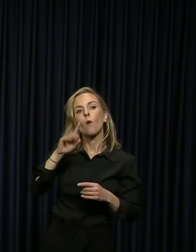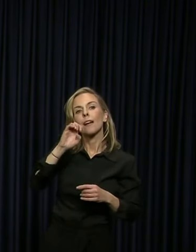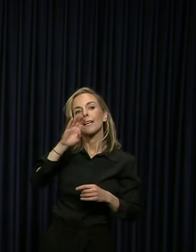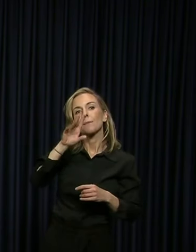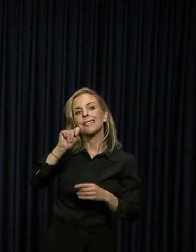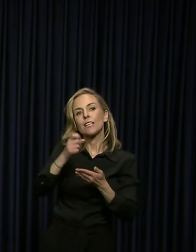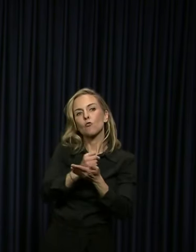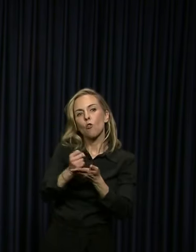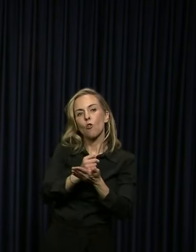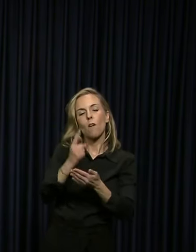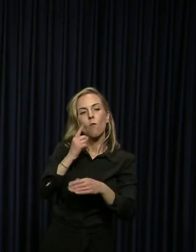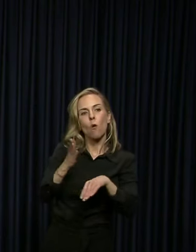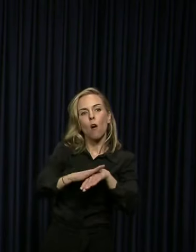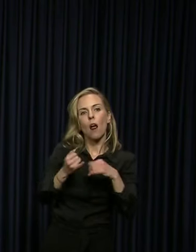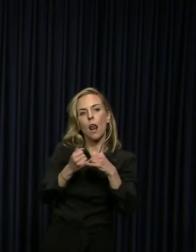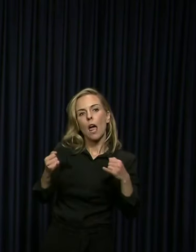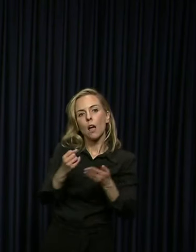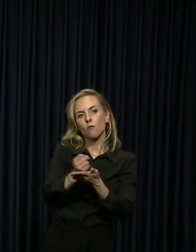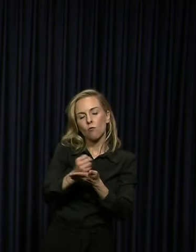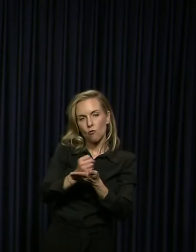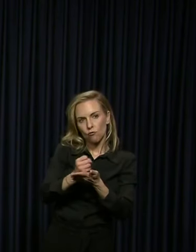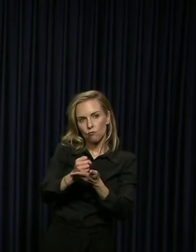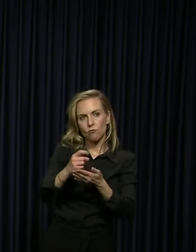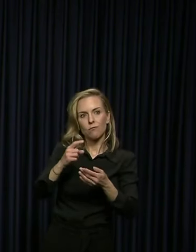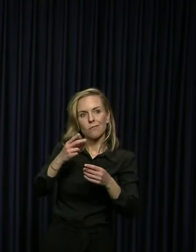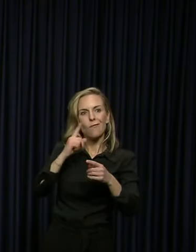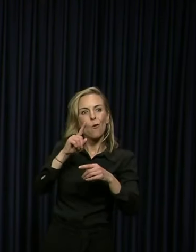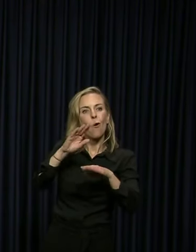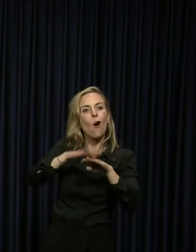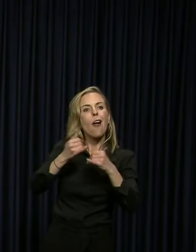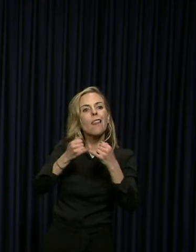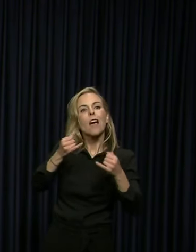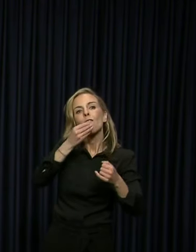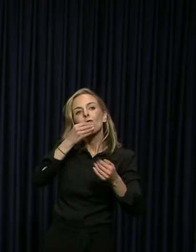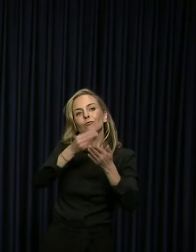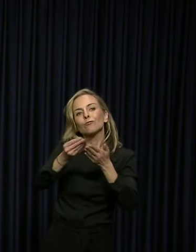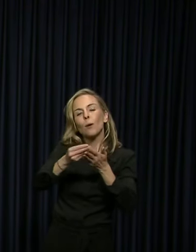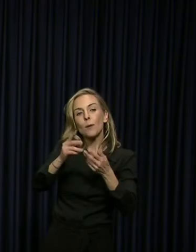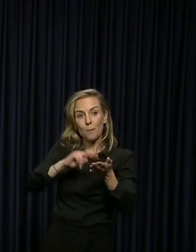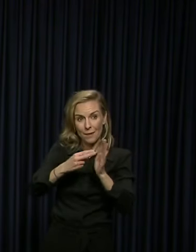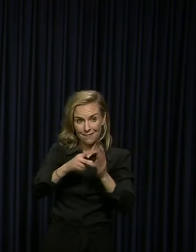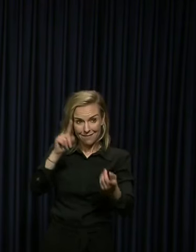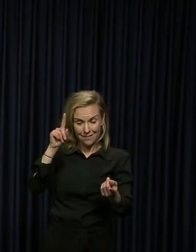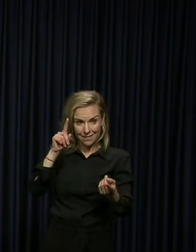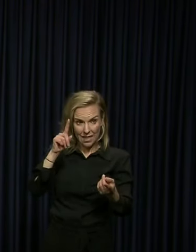I HAD AN EBT QUESTION AS WELL.